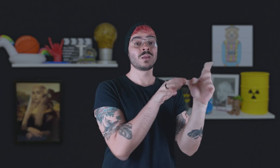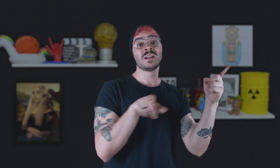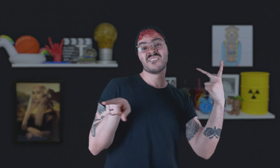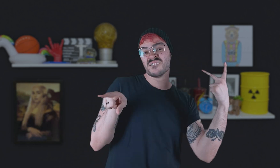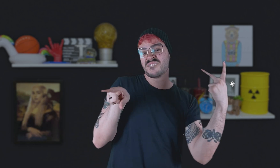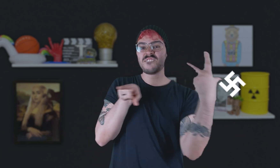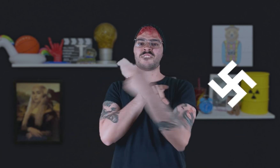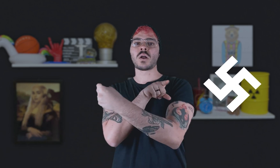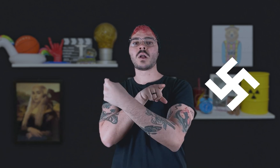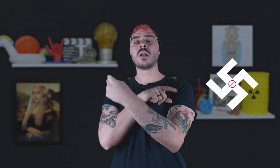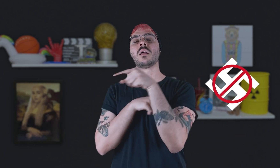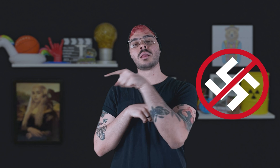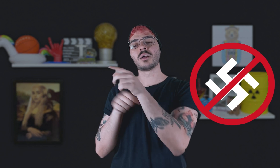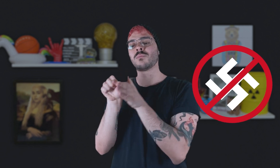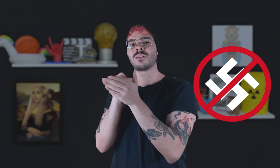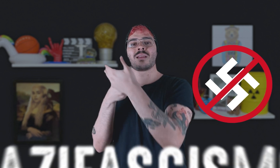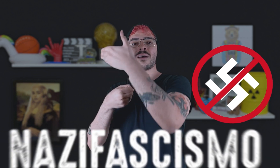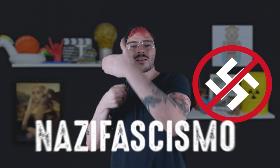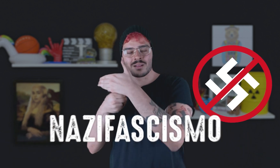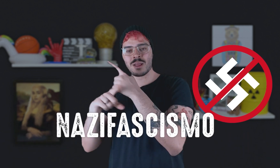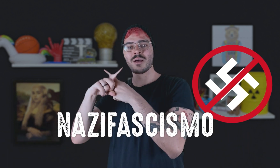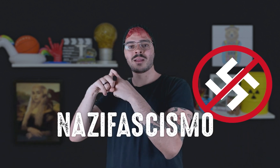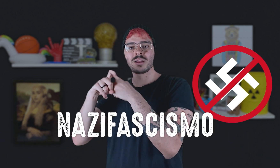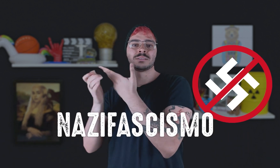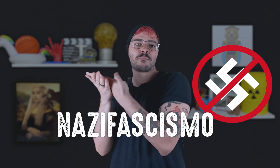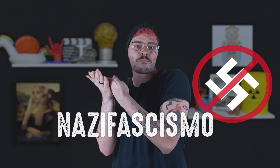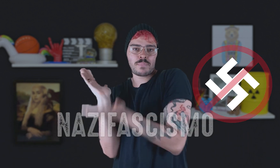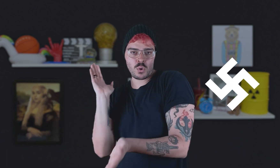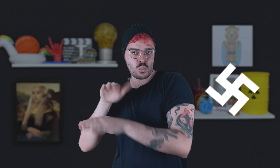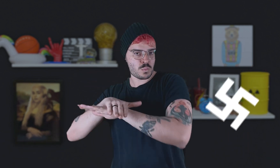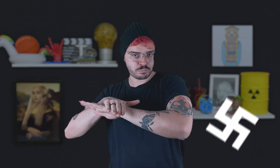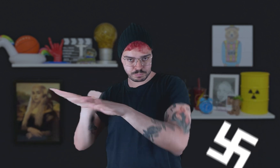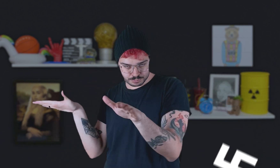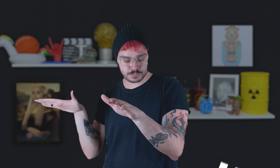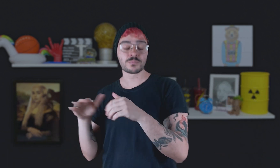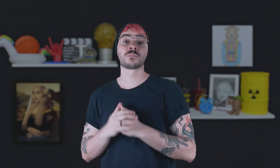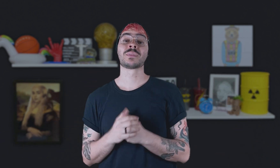defeated nazi-fascism!